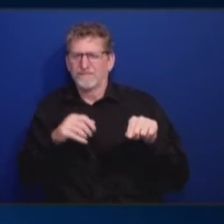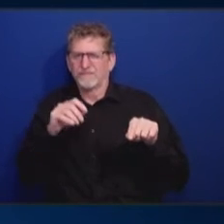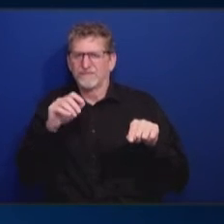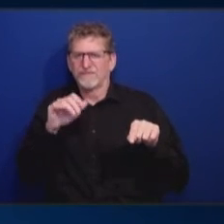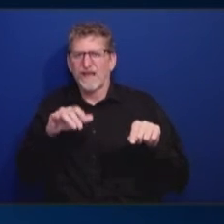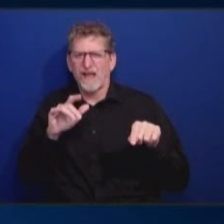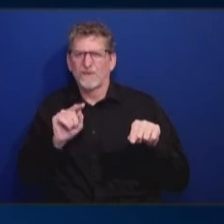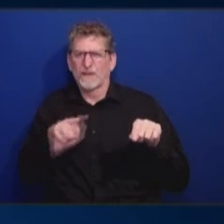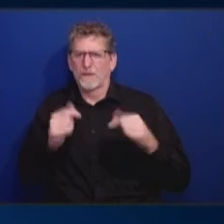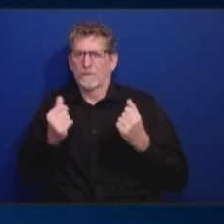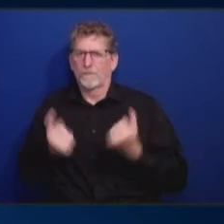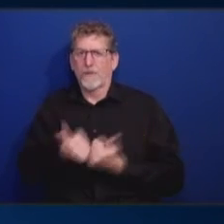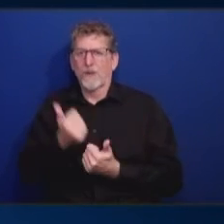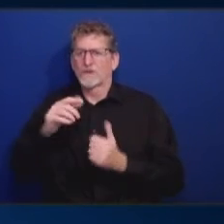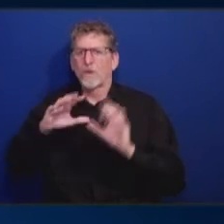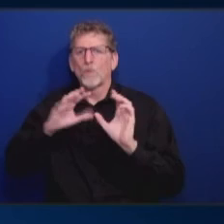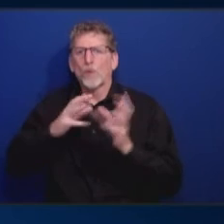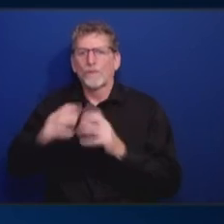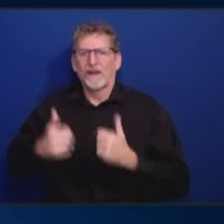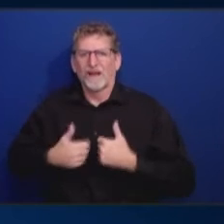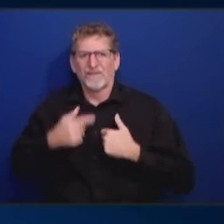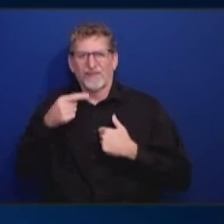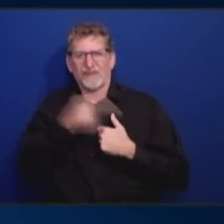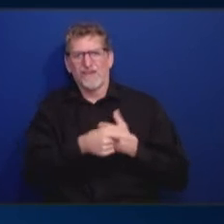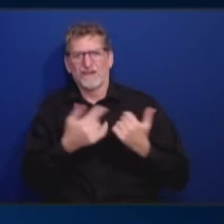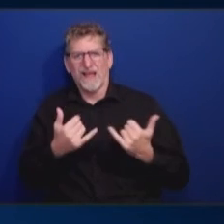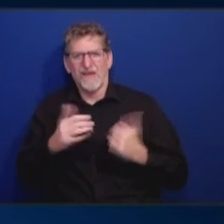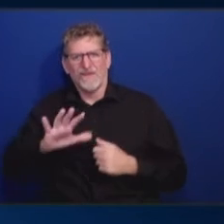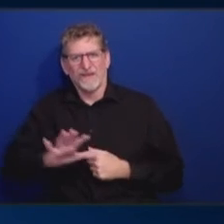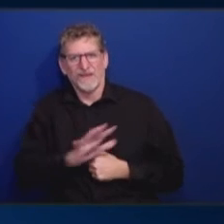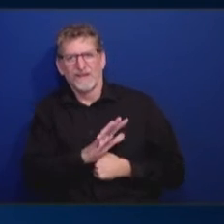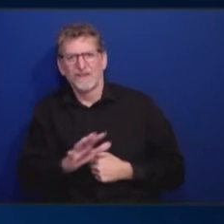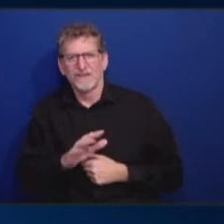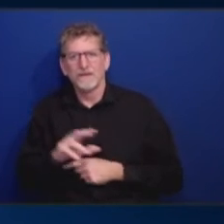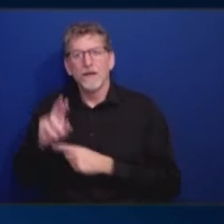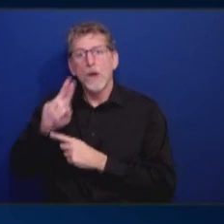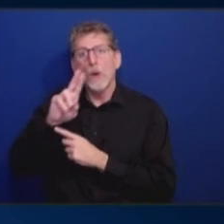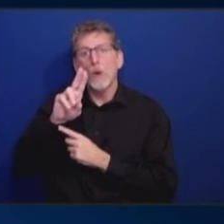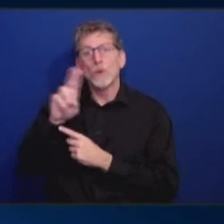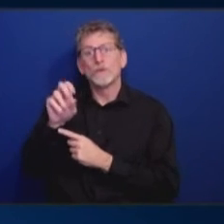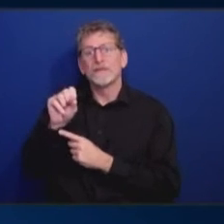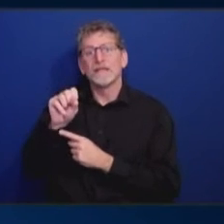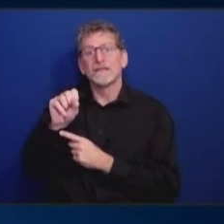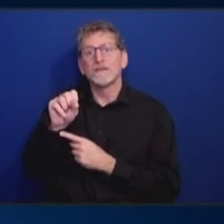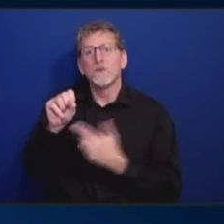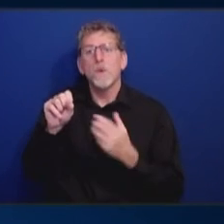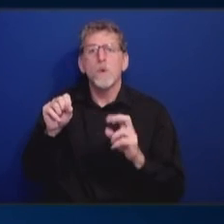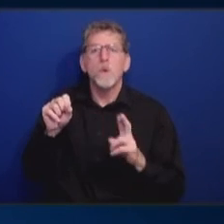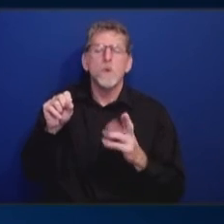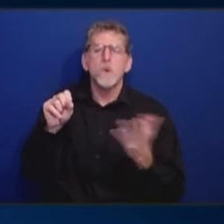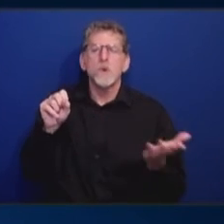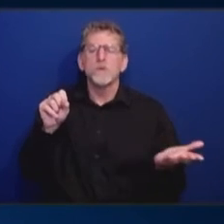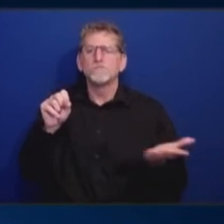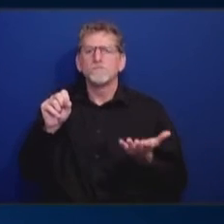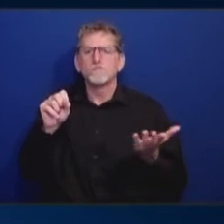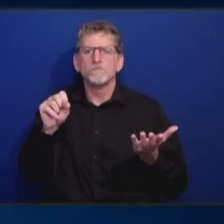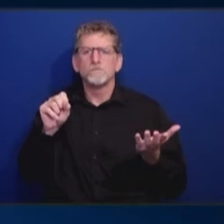now, in the US territories, or have had to migrate from, and maybe have family back in those locations.